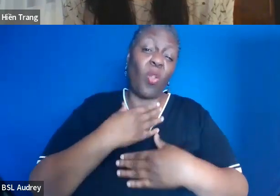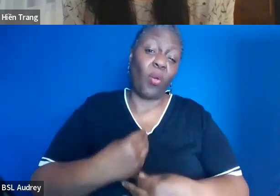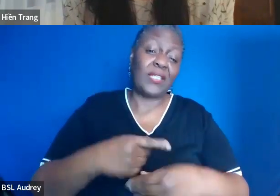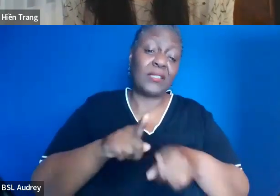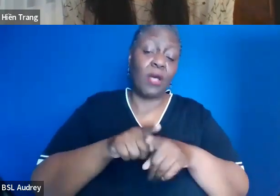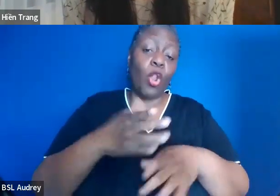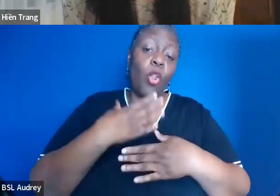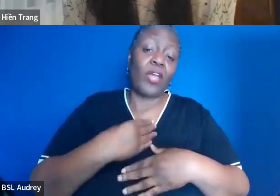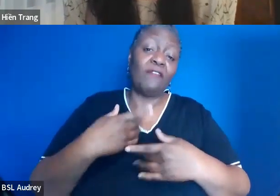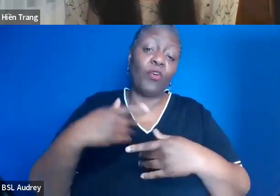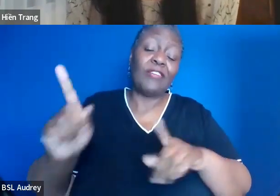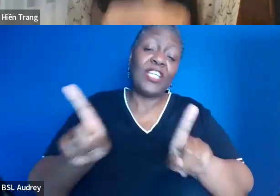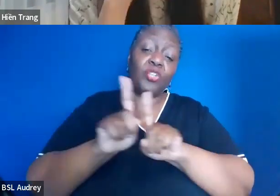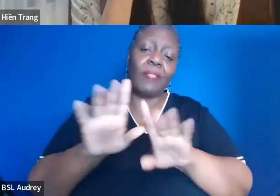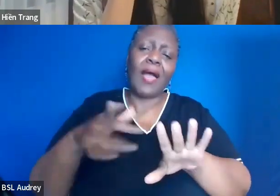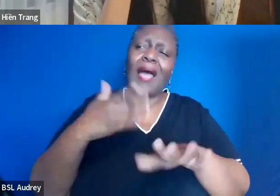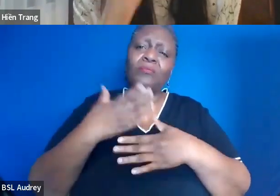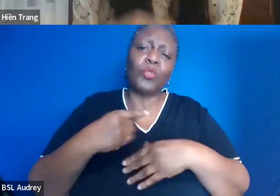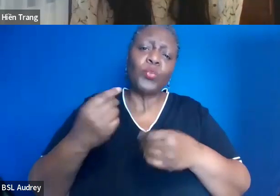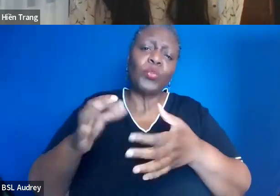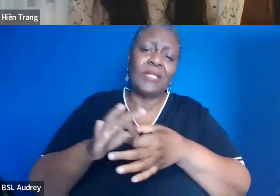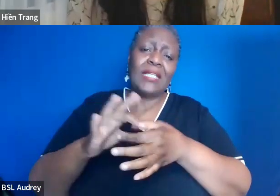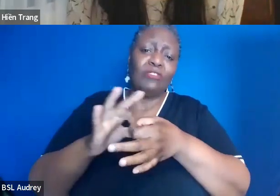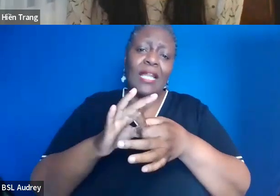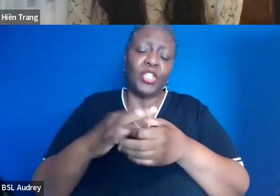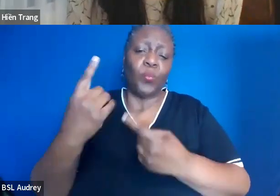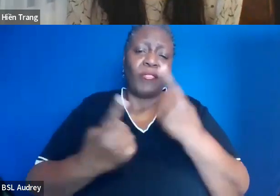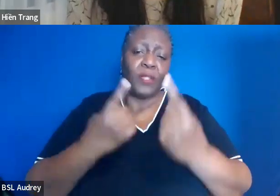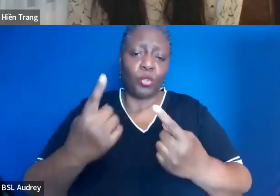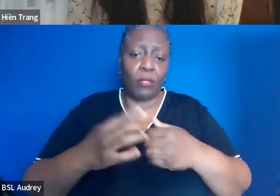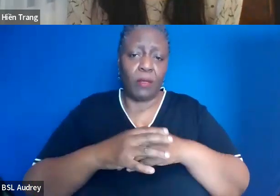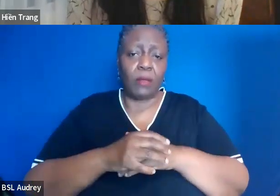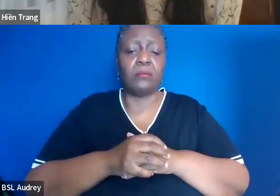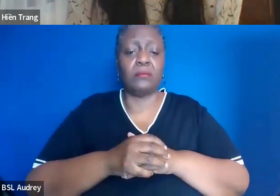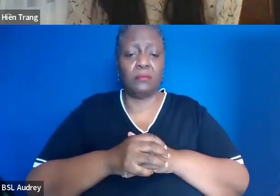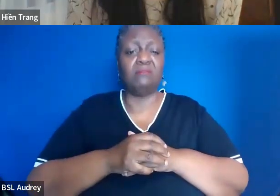for each other and for relationships with each other um and if you ever go to Vietnam